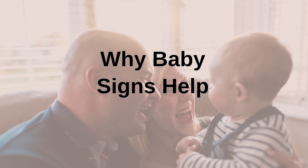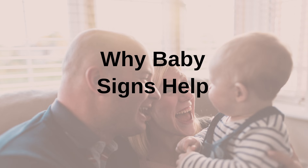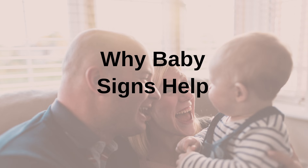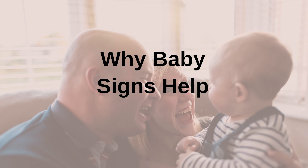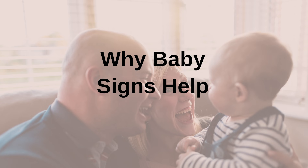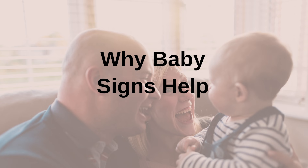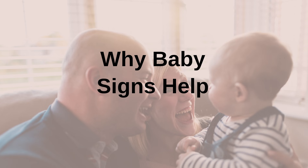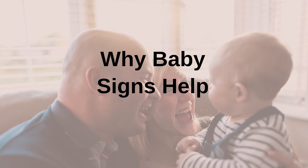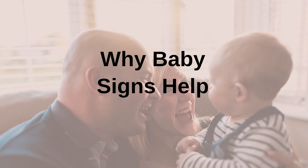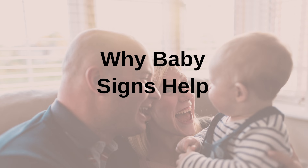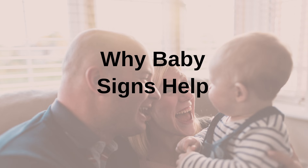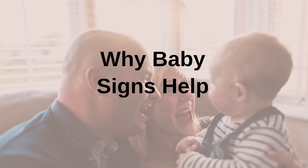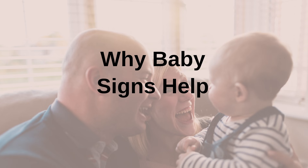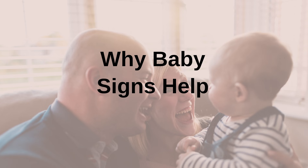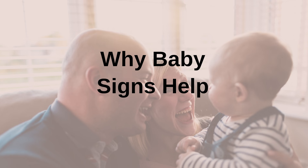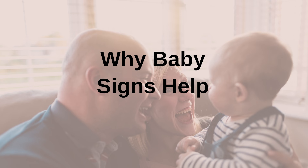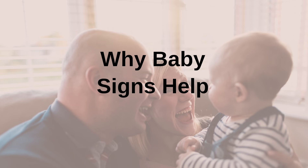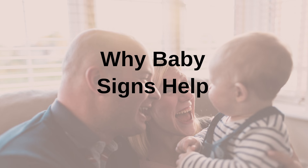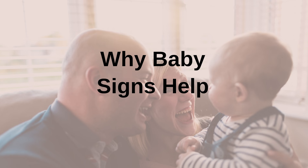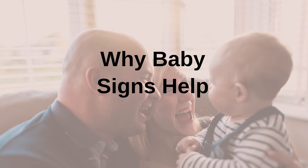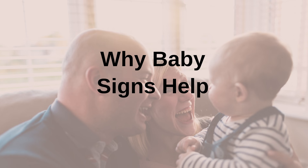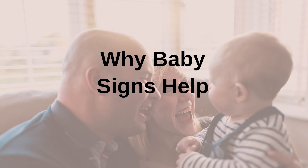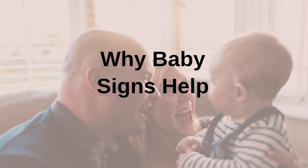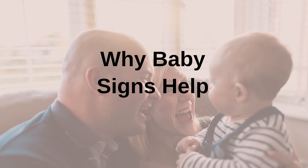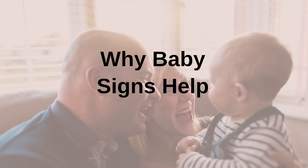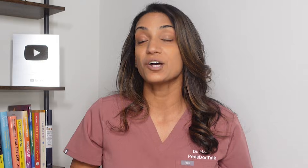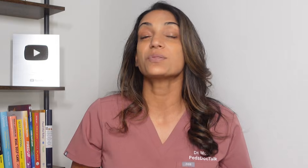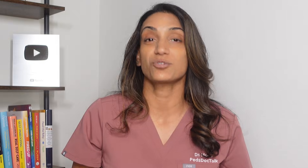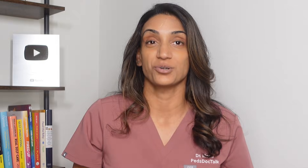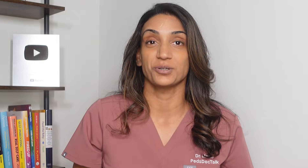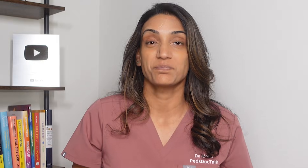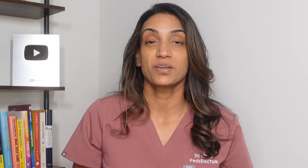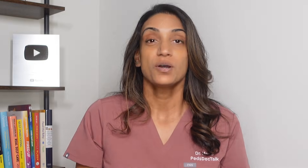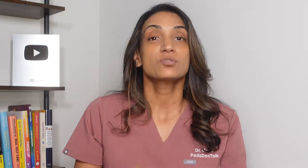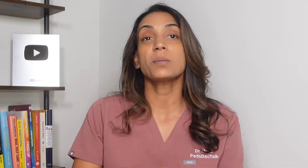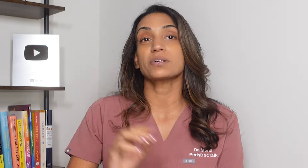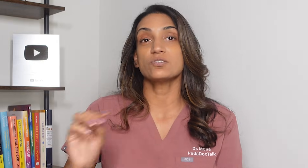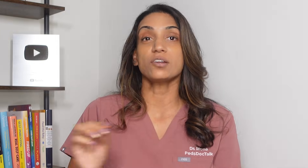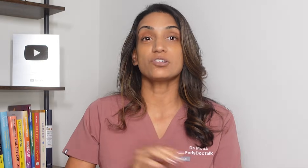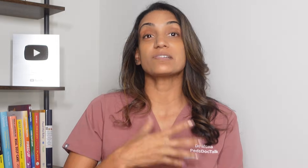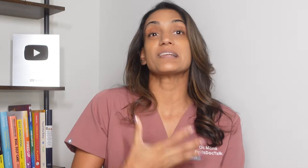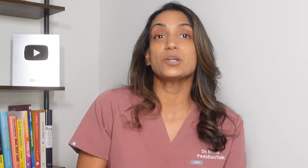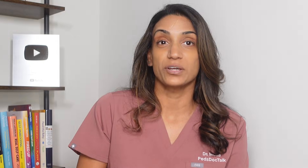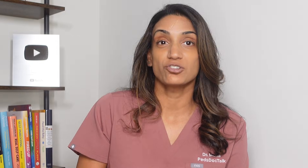babies know exactly what they want, long before they can see it. Signs. Help them show you. Remember, it's not just language.